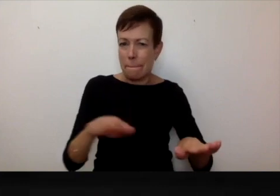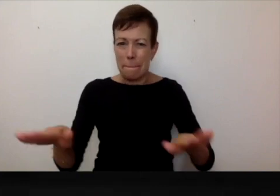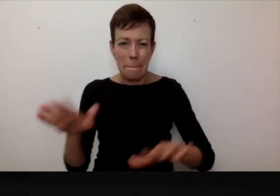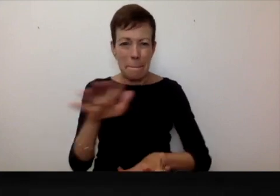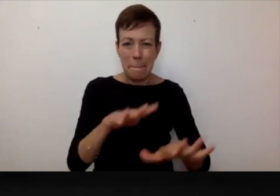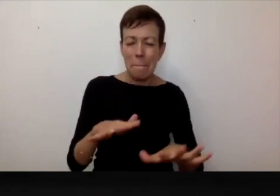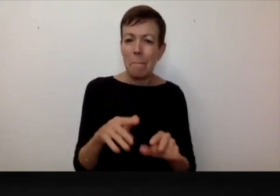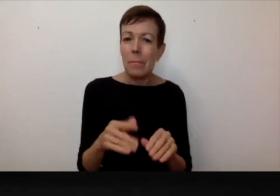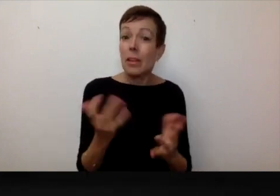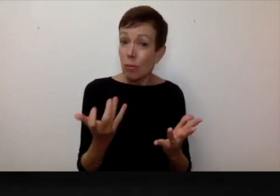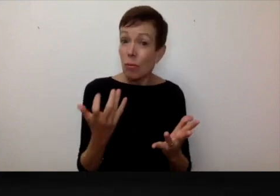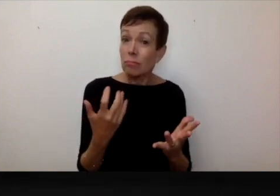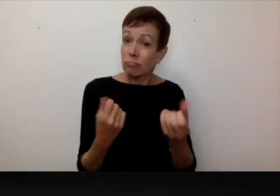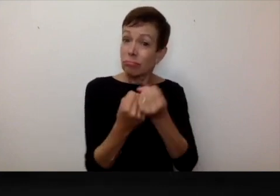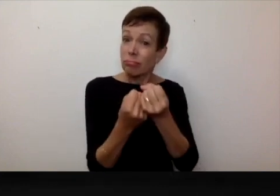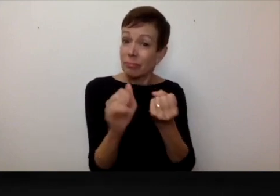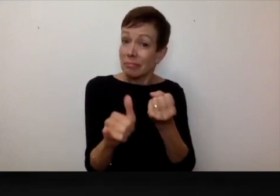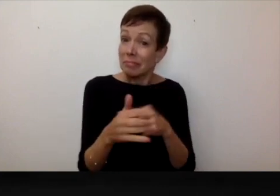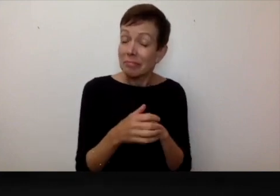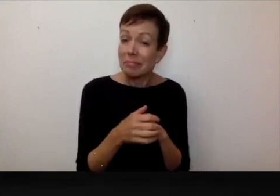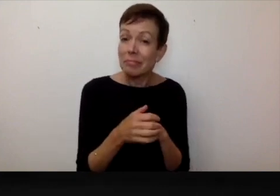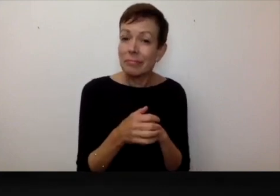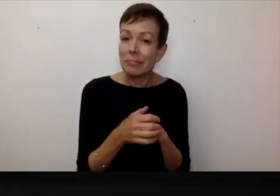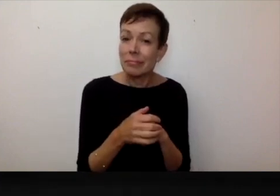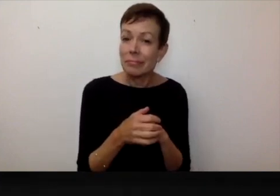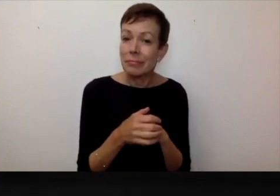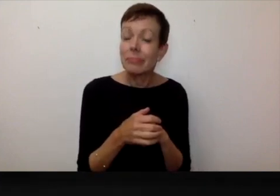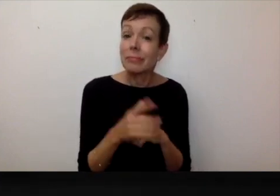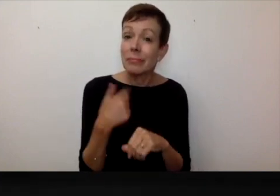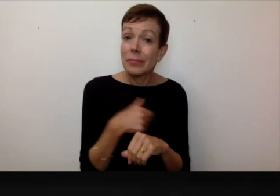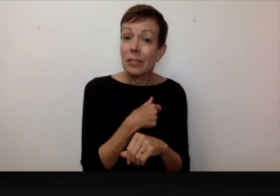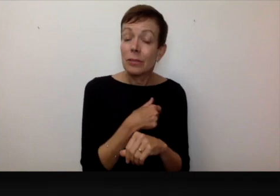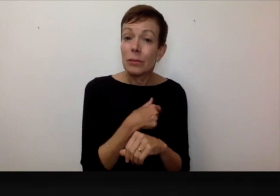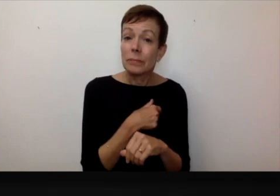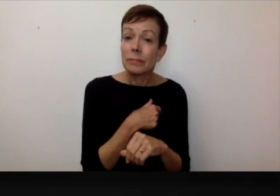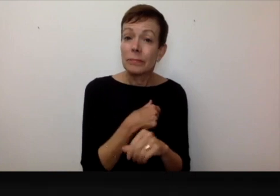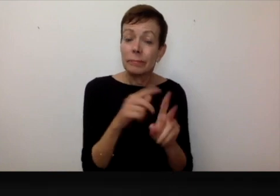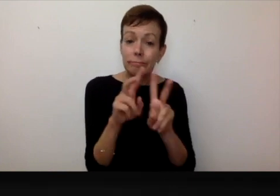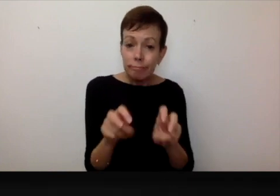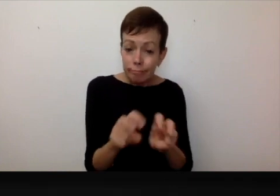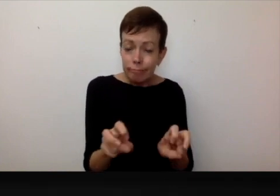um uh so we we assessed the program we made grand investments to